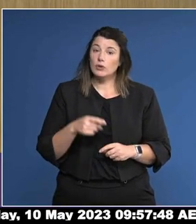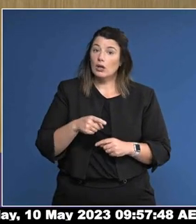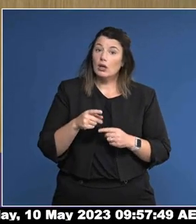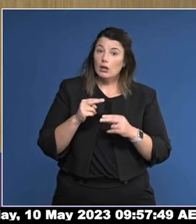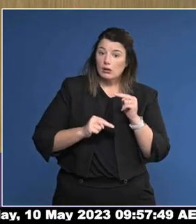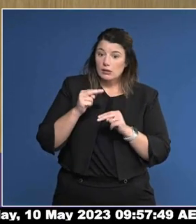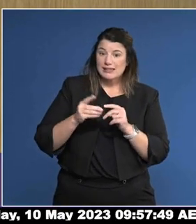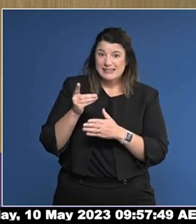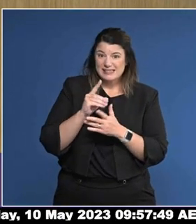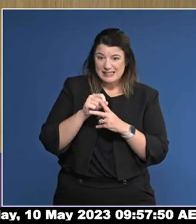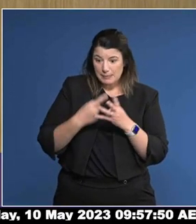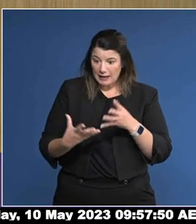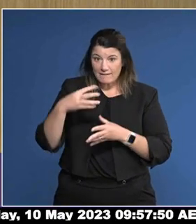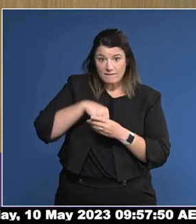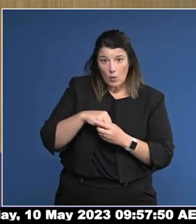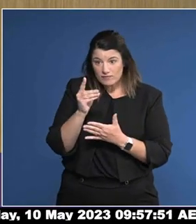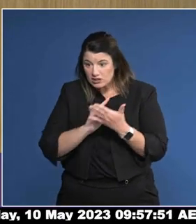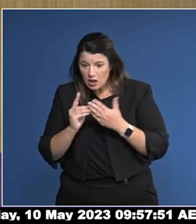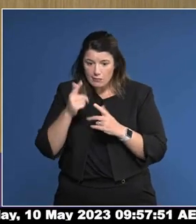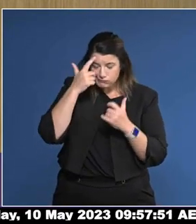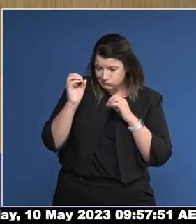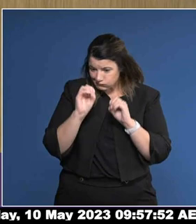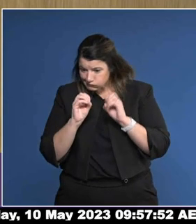No, it was not. MS EASTMAN: Why not? It should have been.